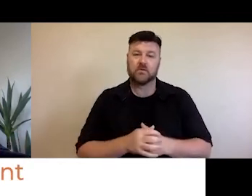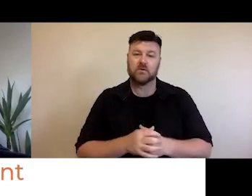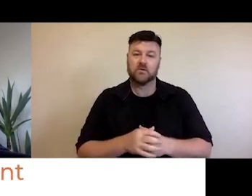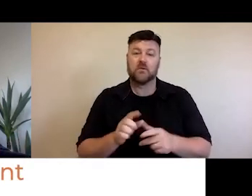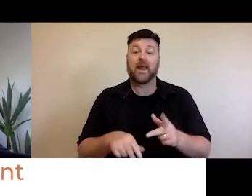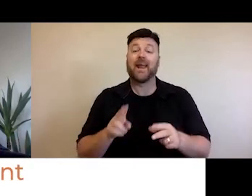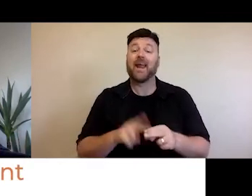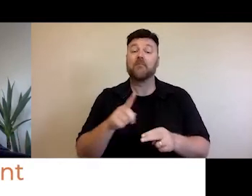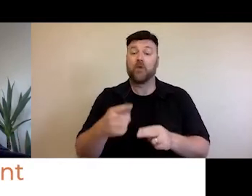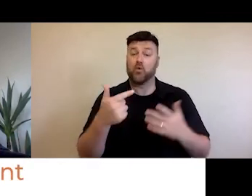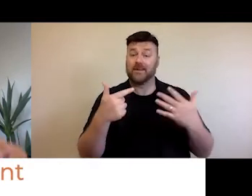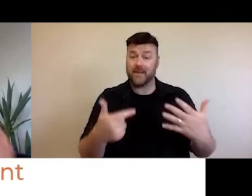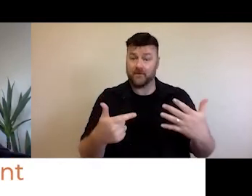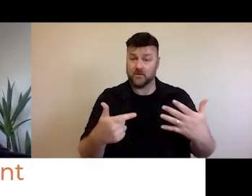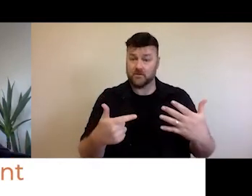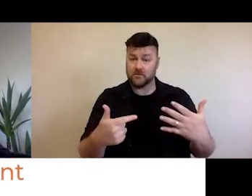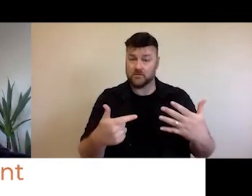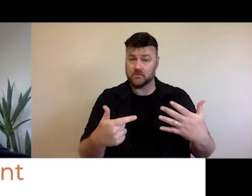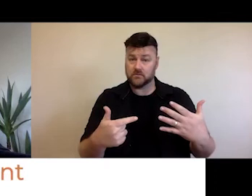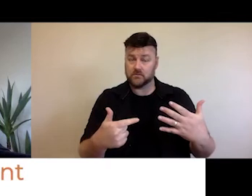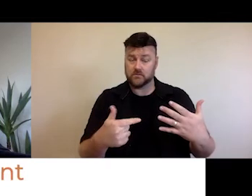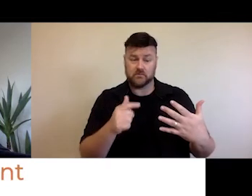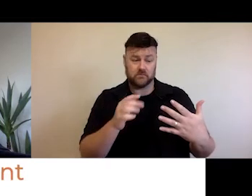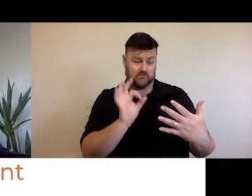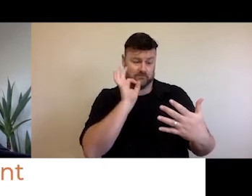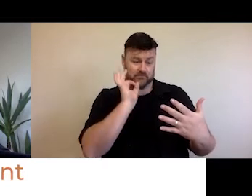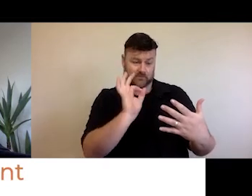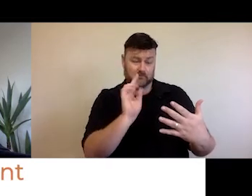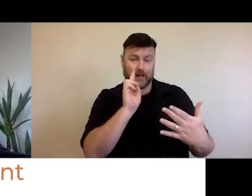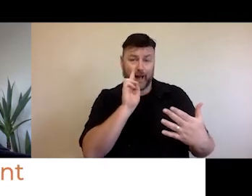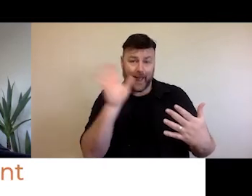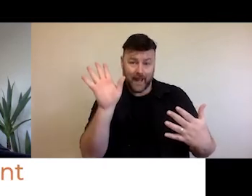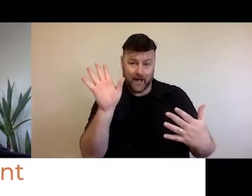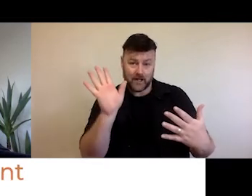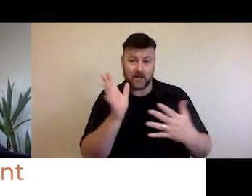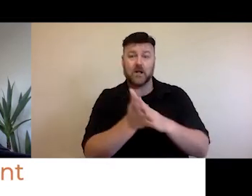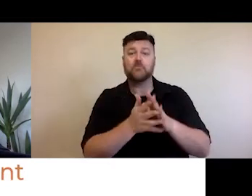seven nailed and really clear, you'll create a great platform for